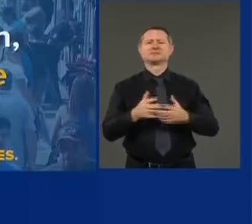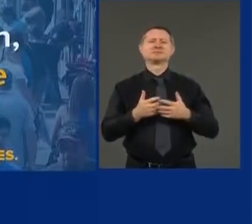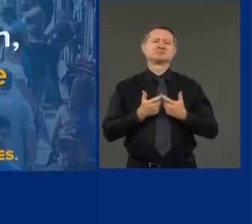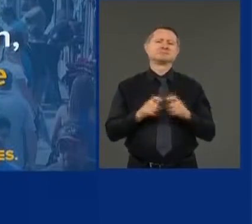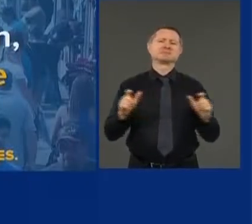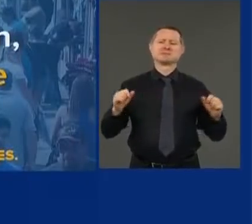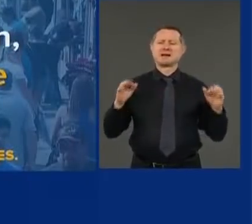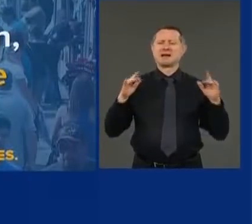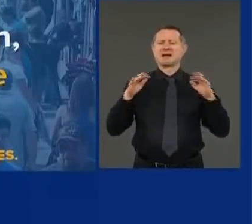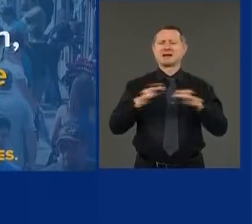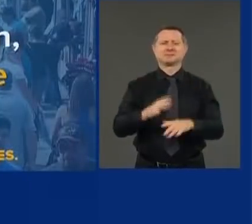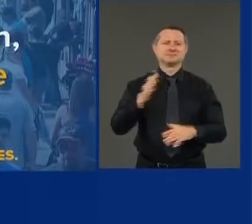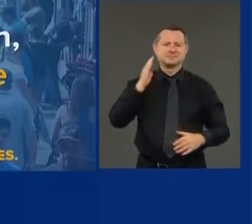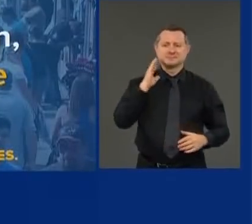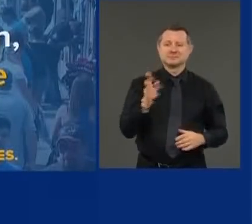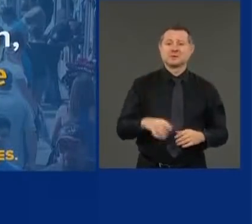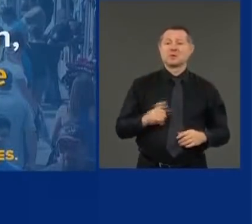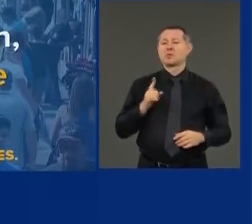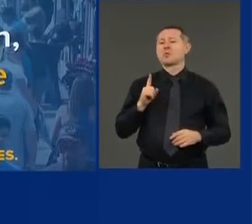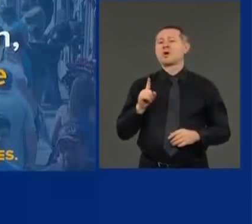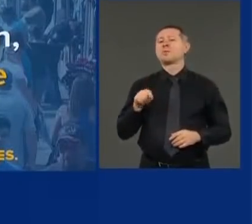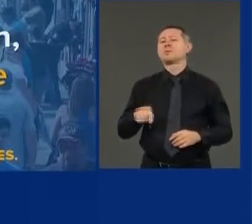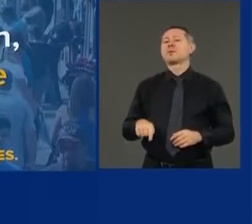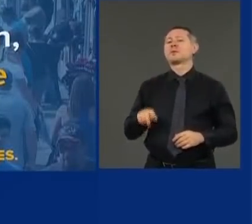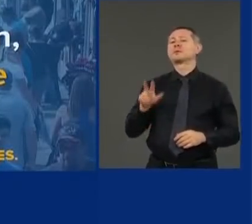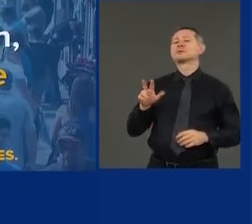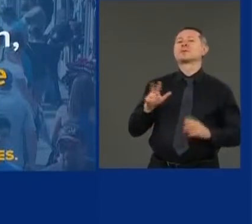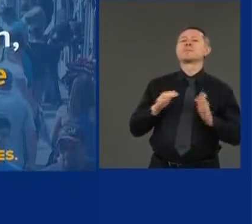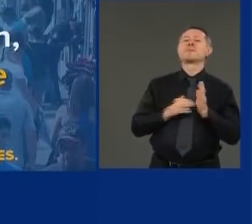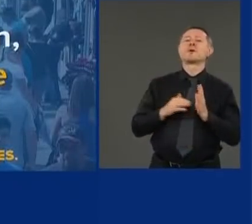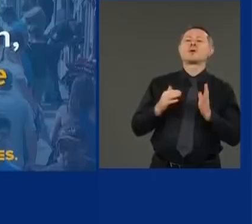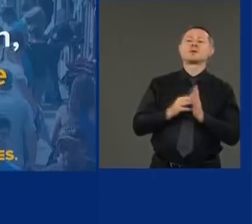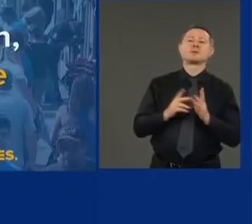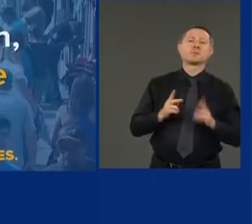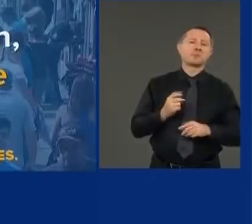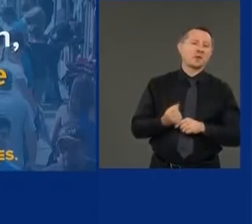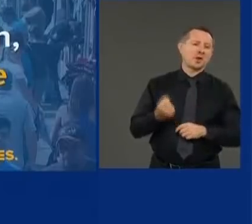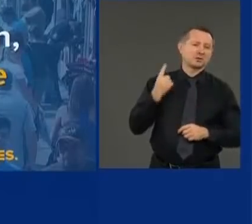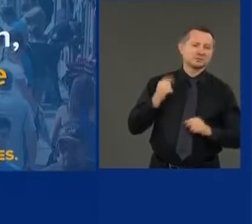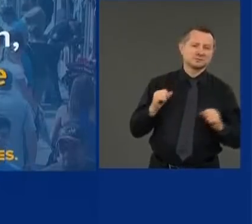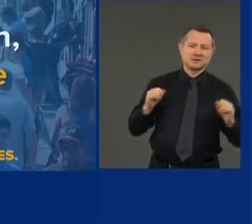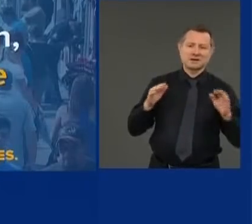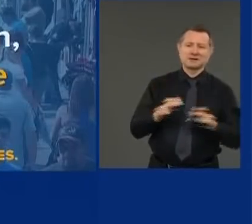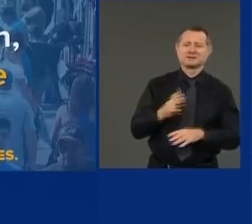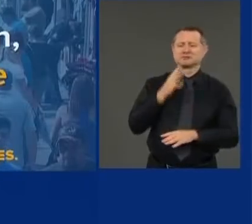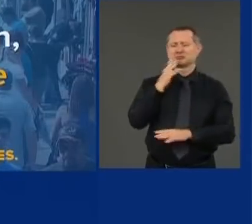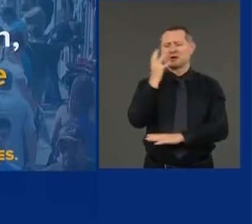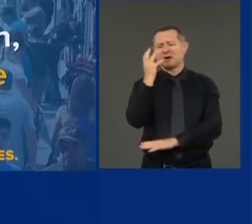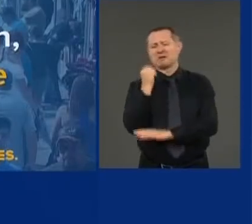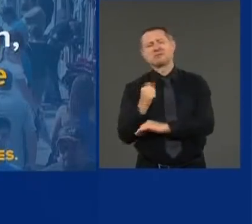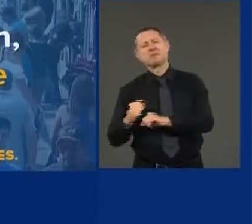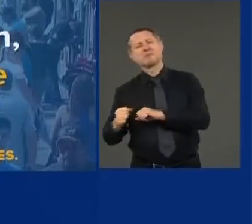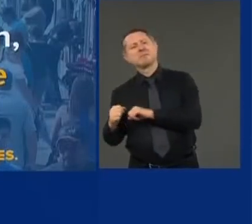WE HAVE A FANTASTIC STATE FAIR IN SYRACUSE, WE HAVE INVESTED A LOT OF MONEY,mJSyh3cd WE HAVE HAD RECORD